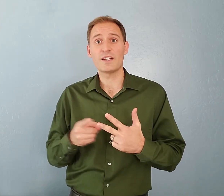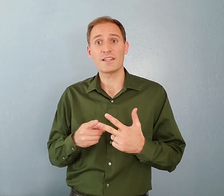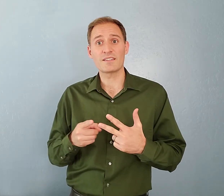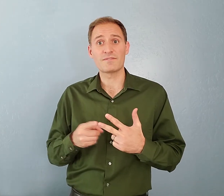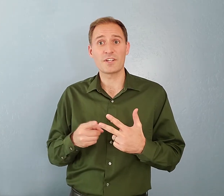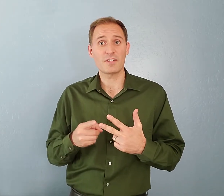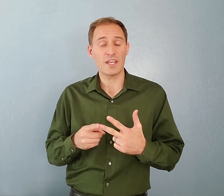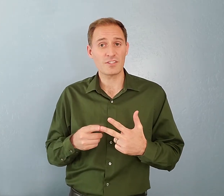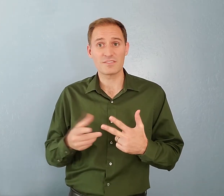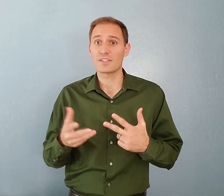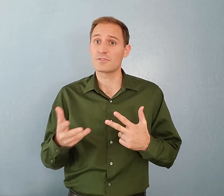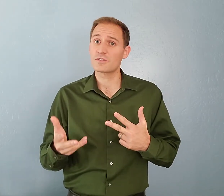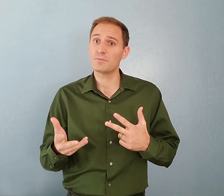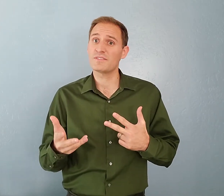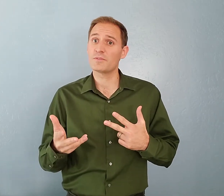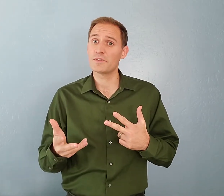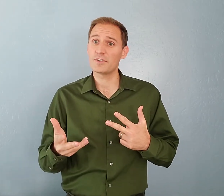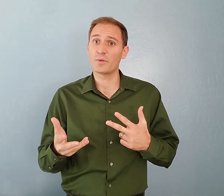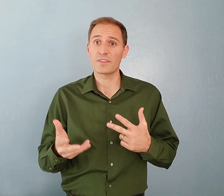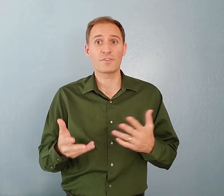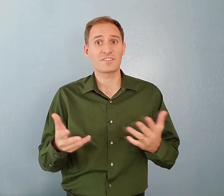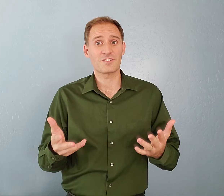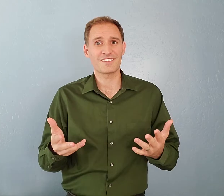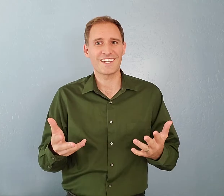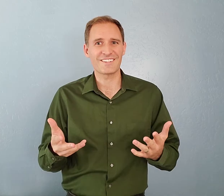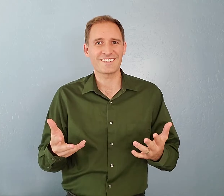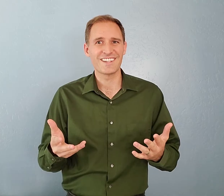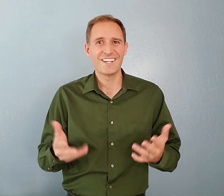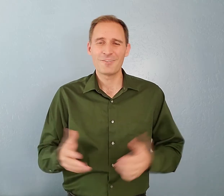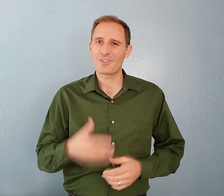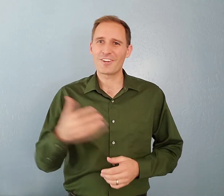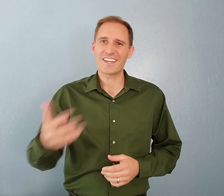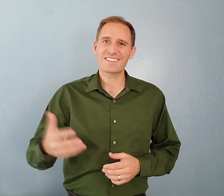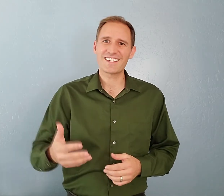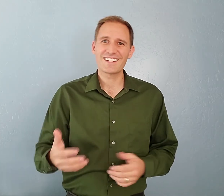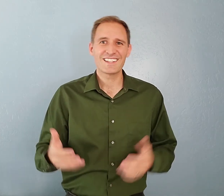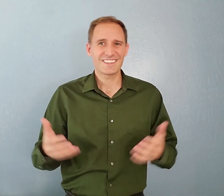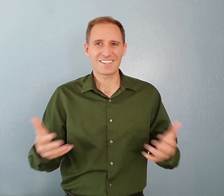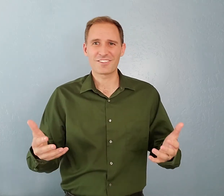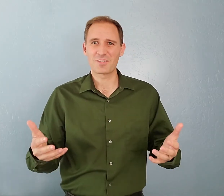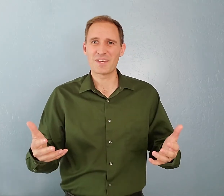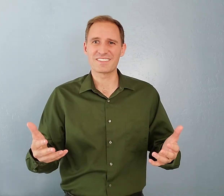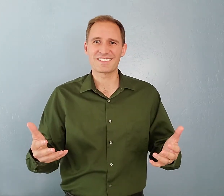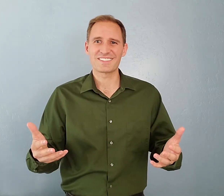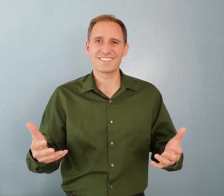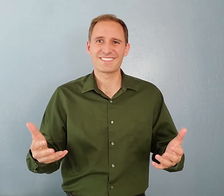as variations that you should be familiar with for certain letters. With all that said, let's learn the basics!